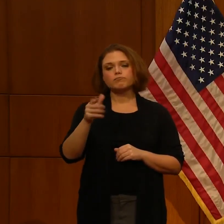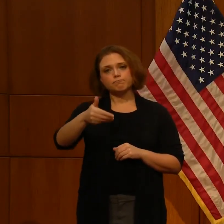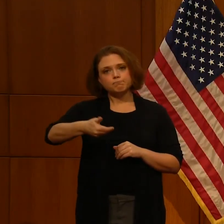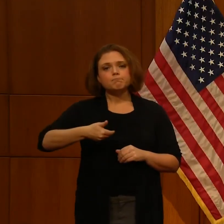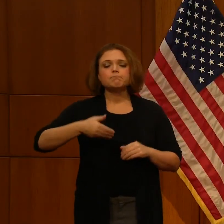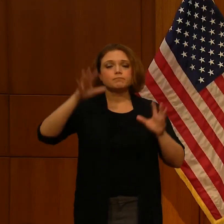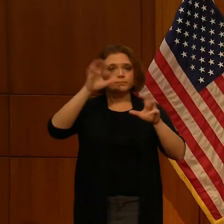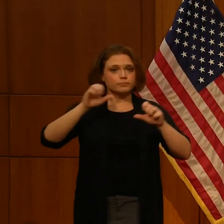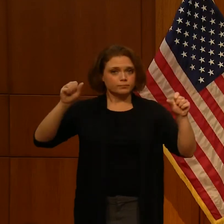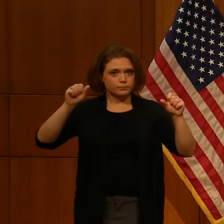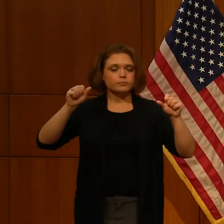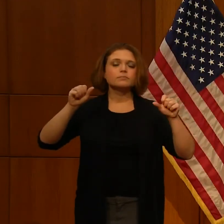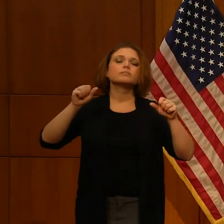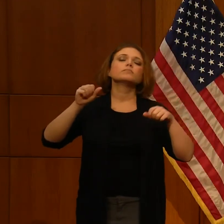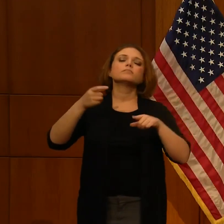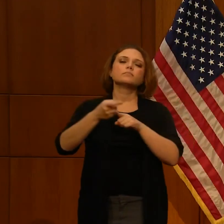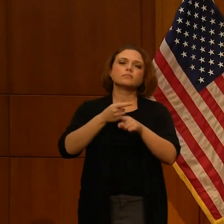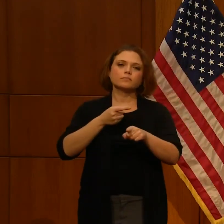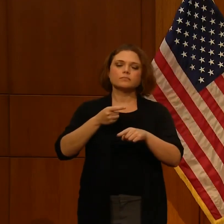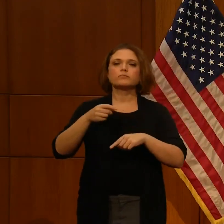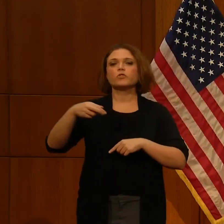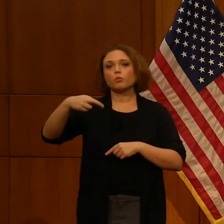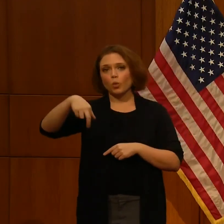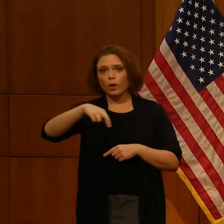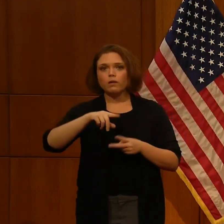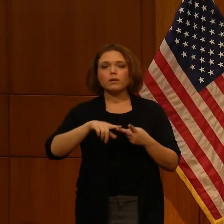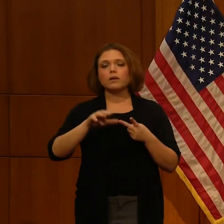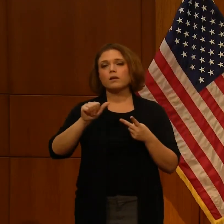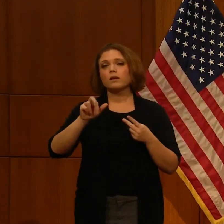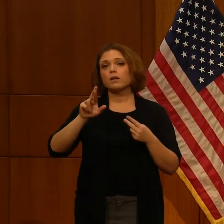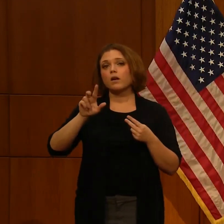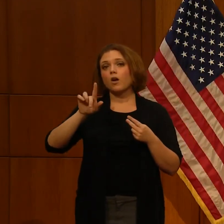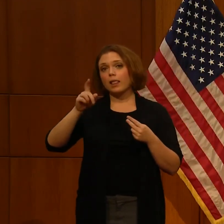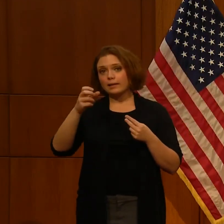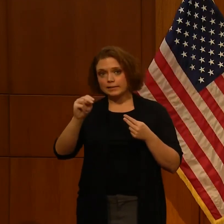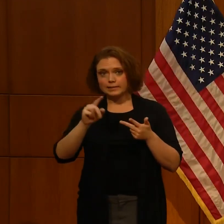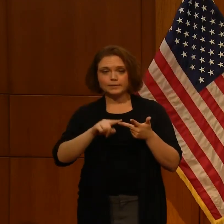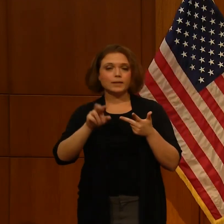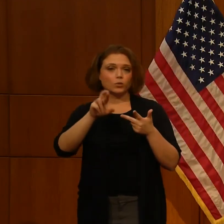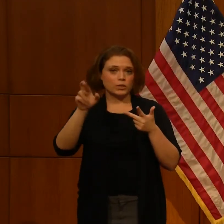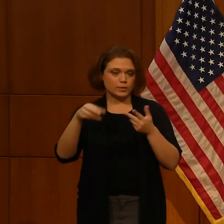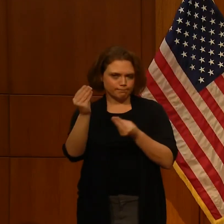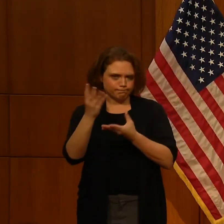ASK THE SCHOOL SUPERINTENDENT FROM ARLINGTON, ROANOKE AND